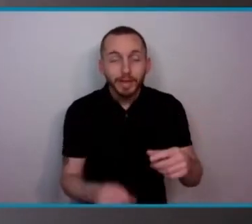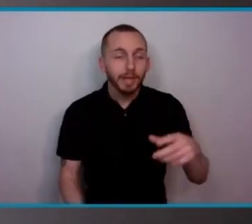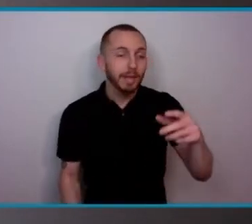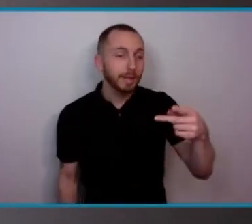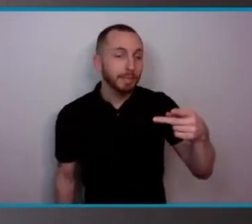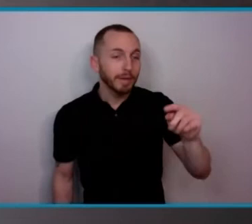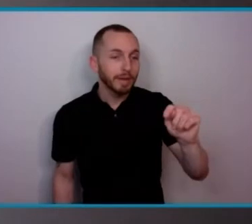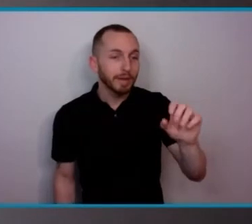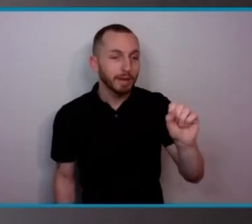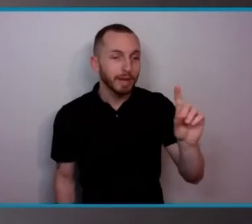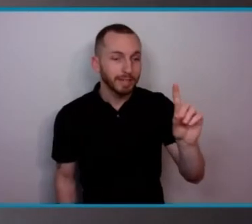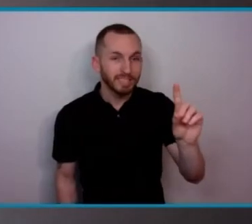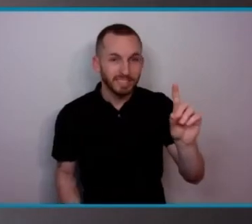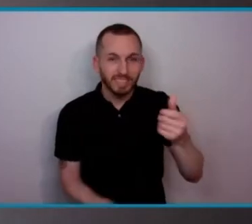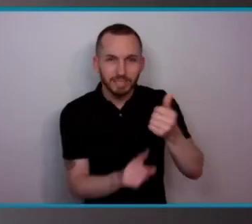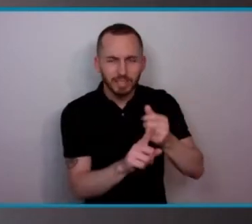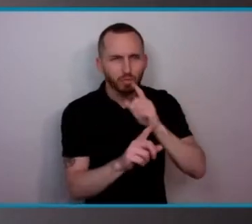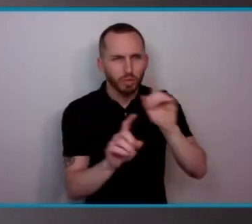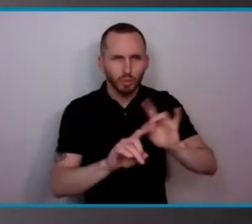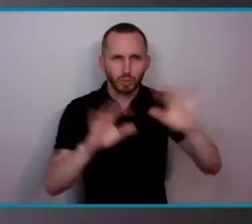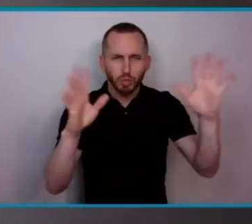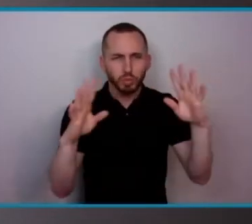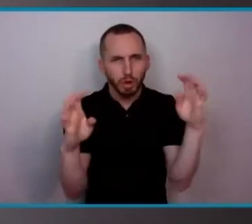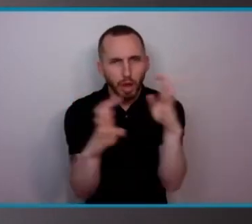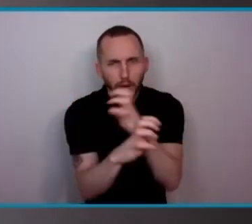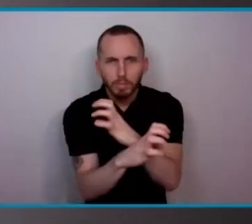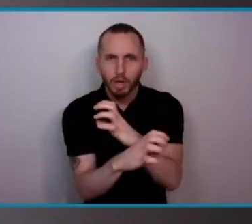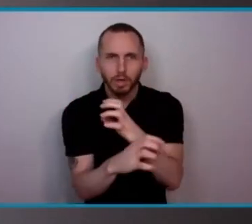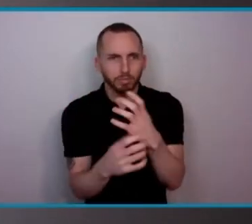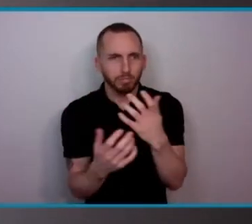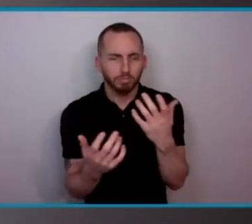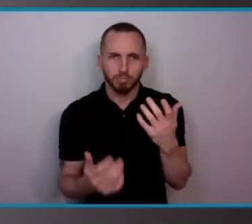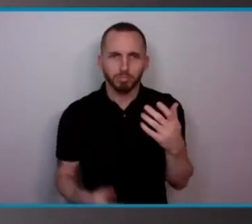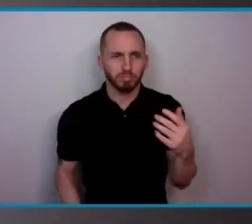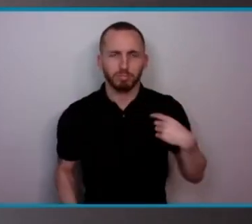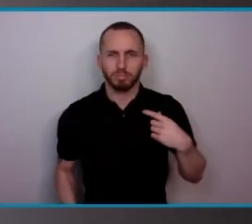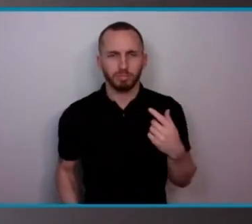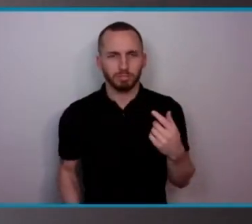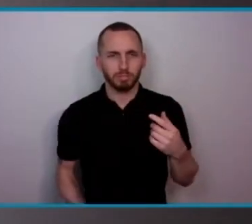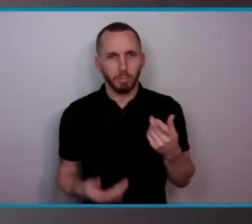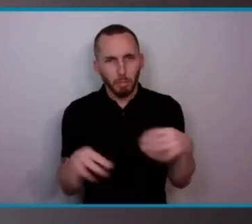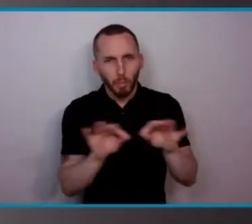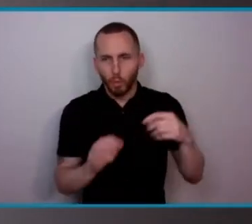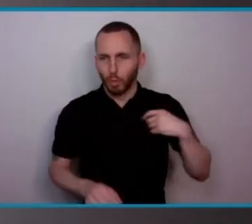that it is so important that we have these interdisciplinary teams that are approaching